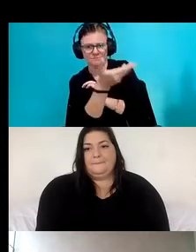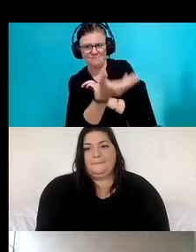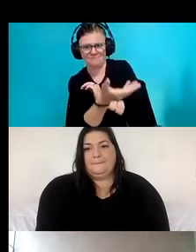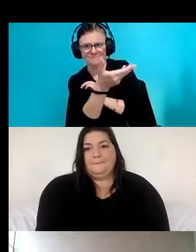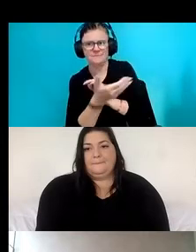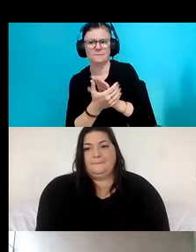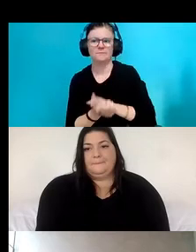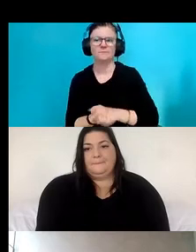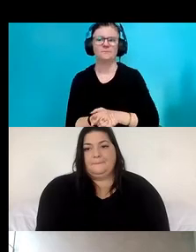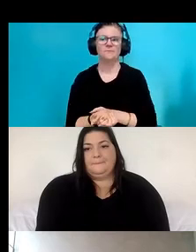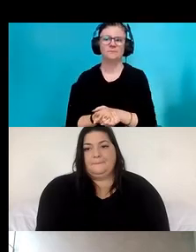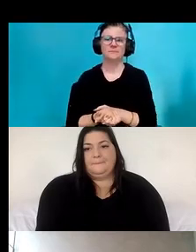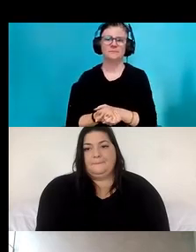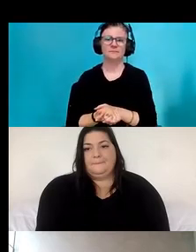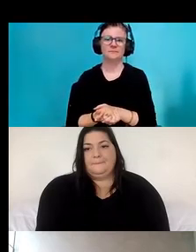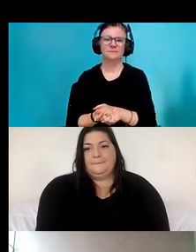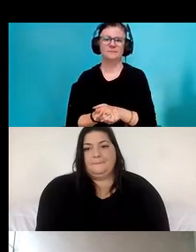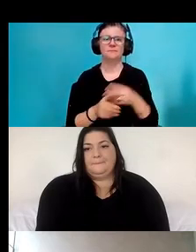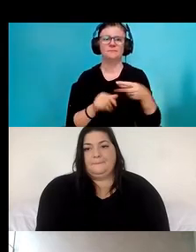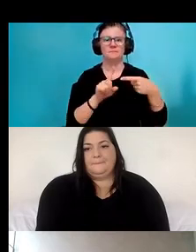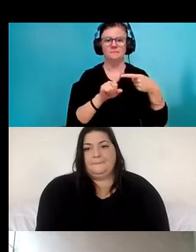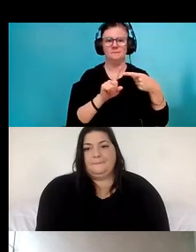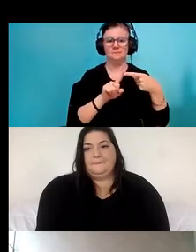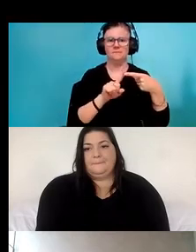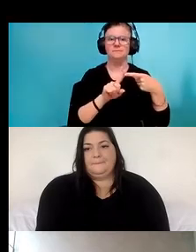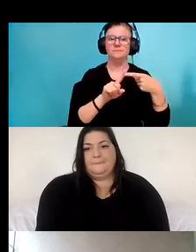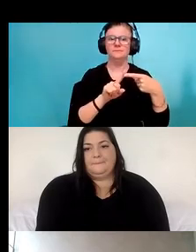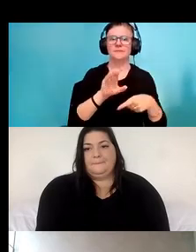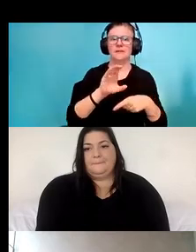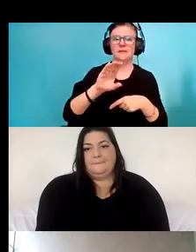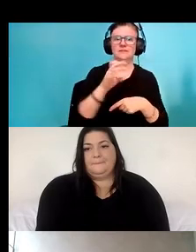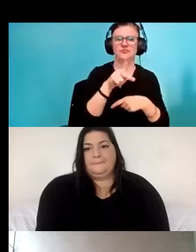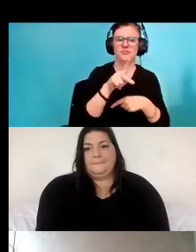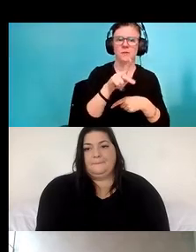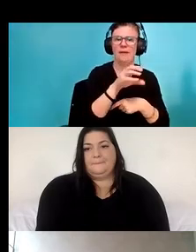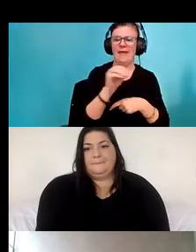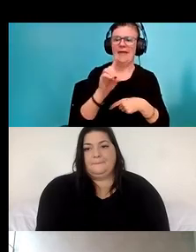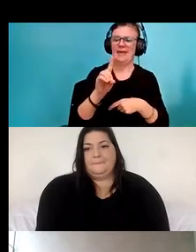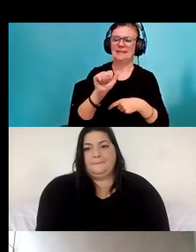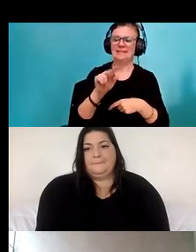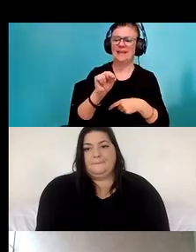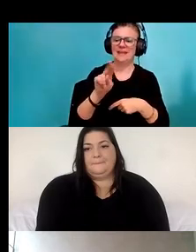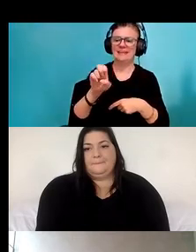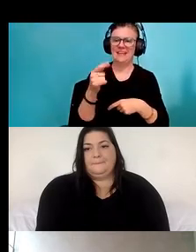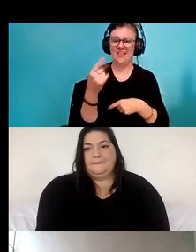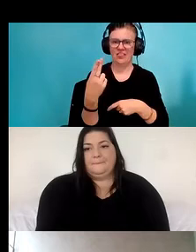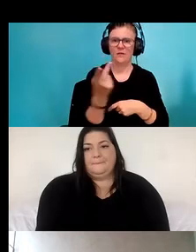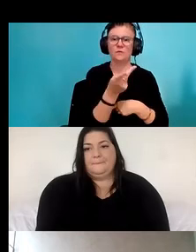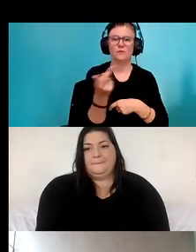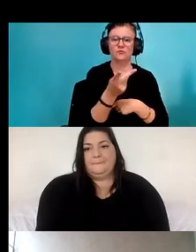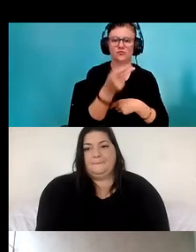The first here is a quote from Chip and Dan Heath, who are brothers working in academia